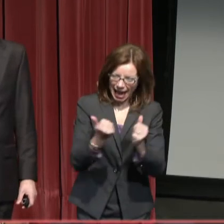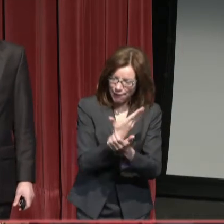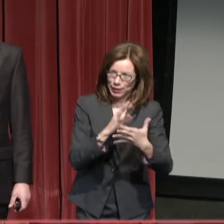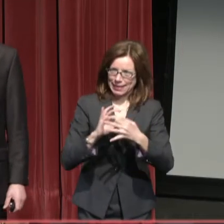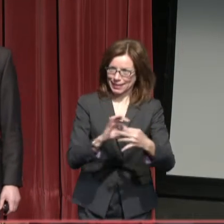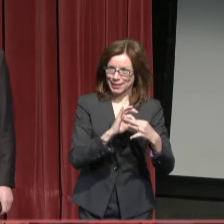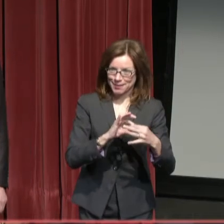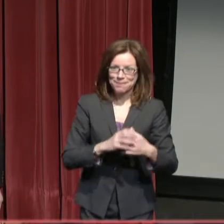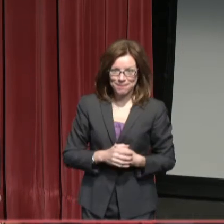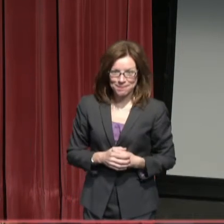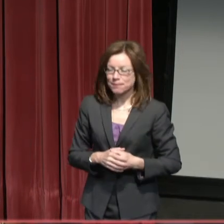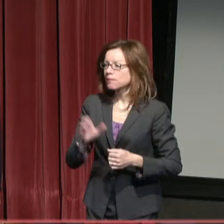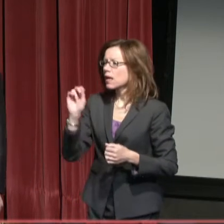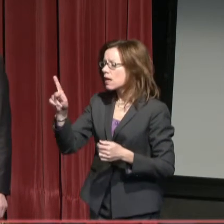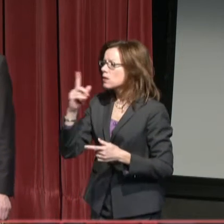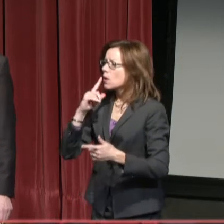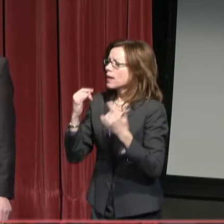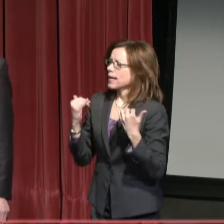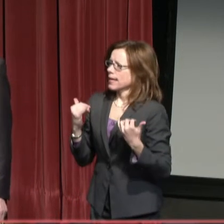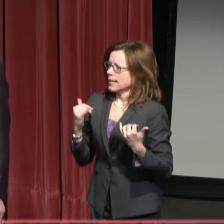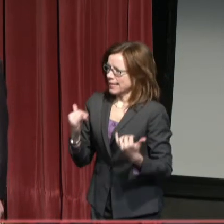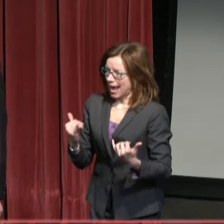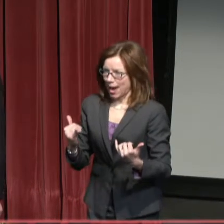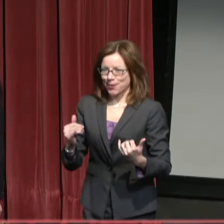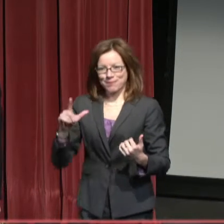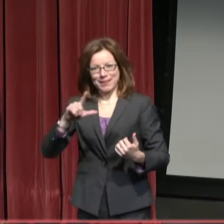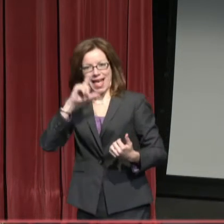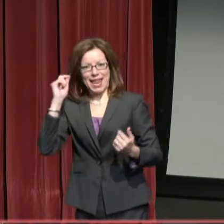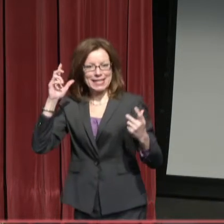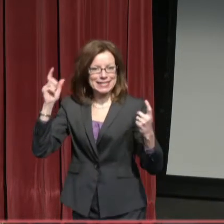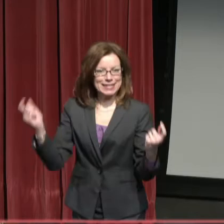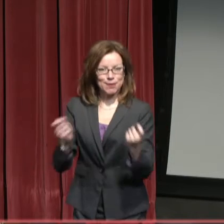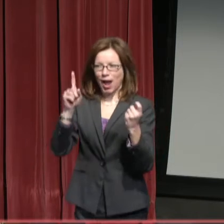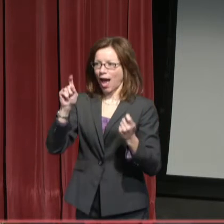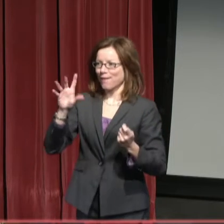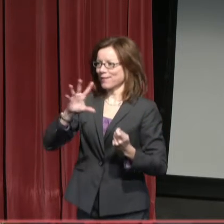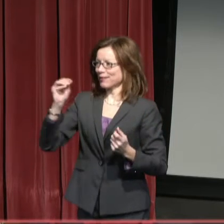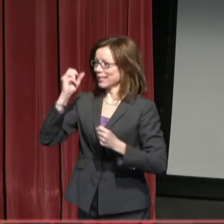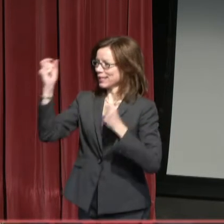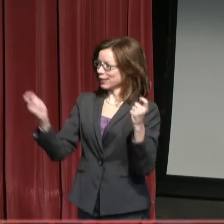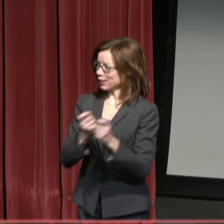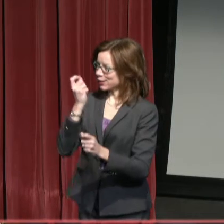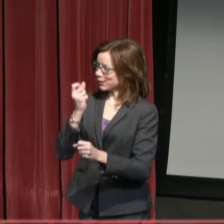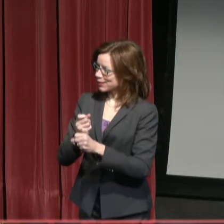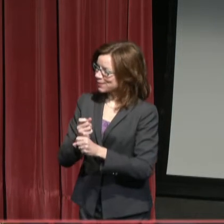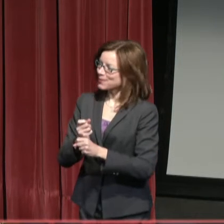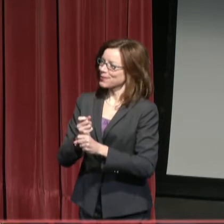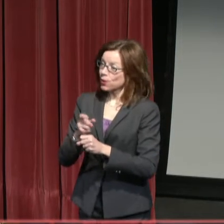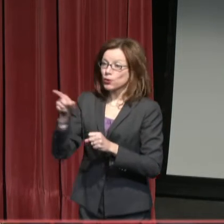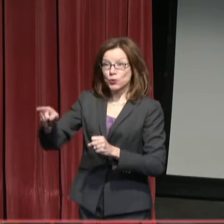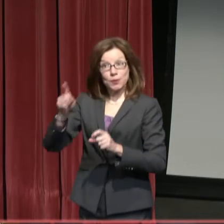This sesquicentennial celebration of Gallaudet University is all about visionary leadership.